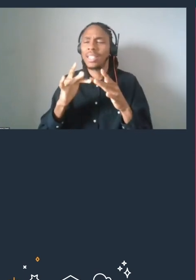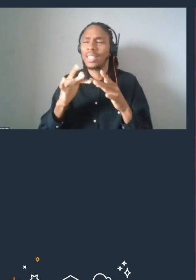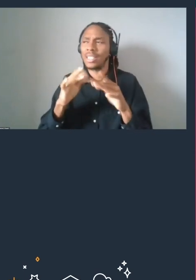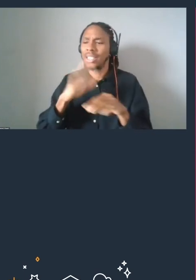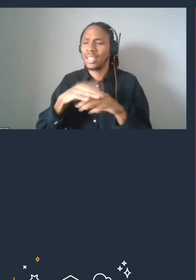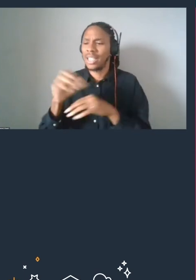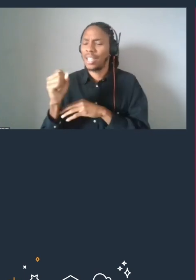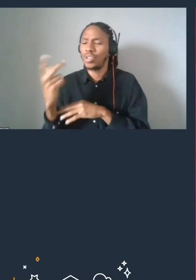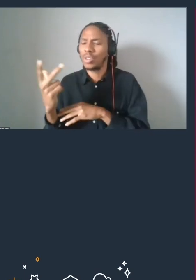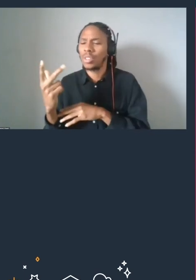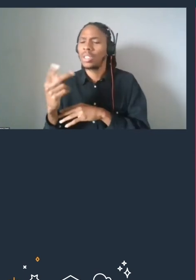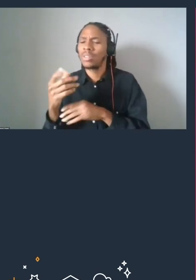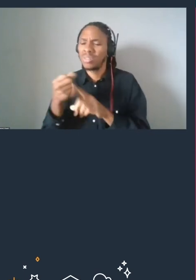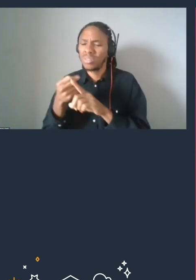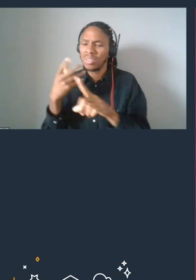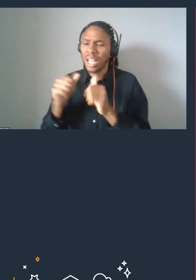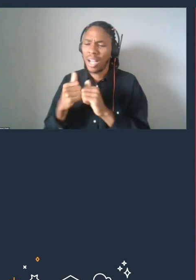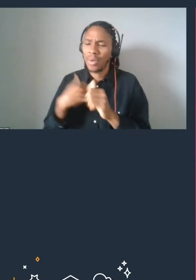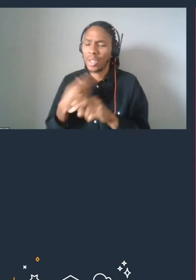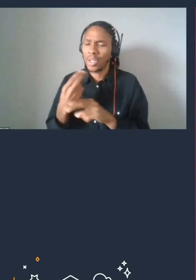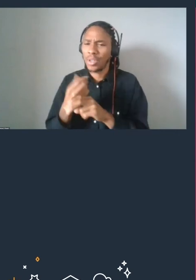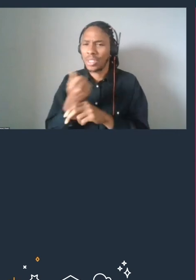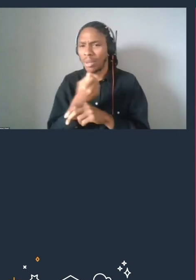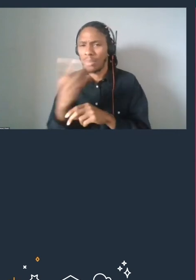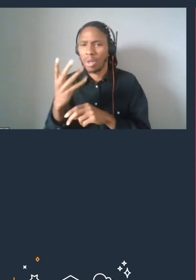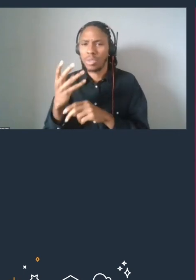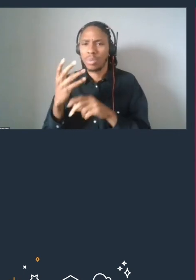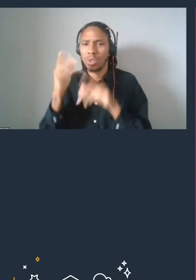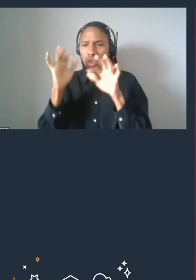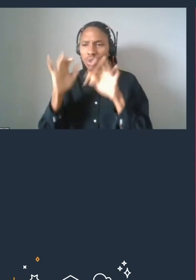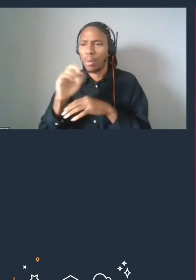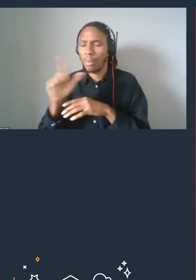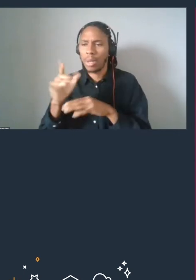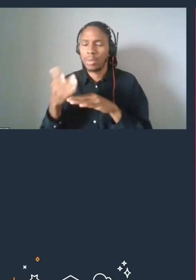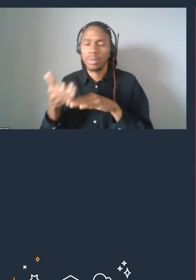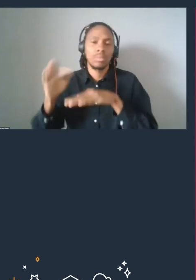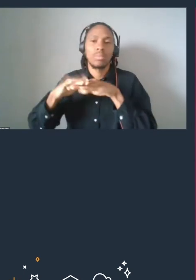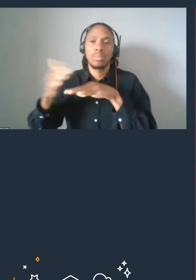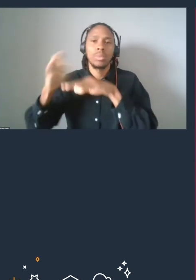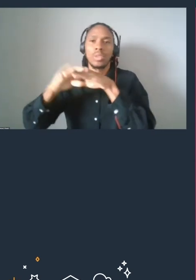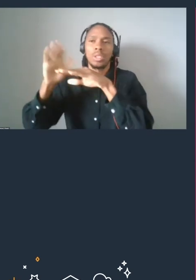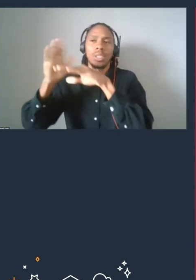you can use multiple Snowball devices to increase your migration velocity?